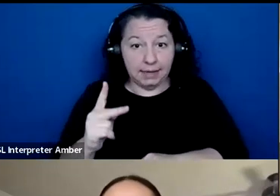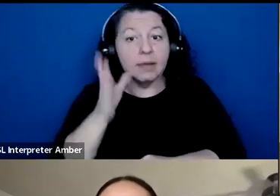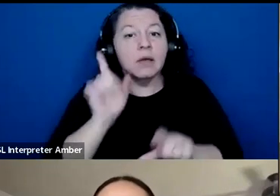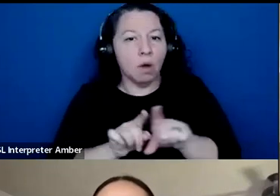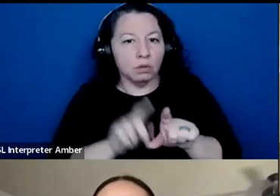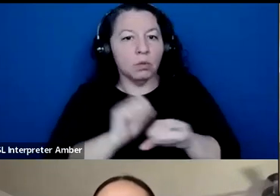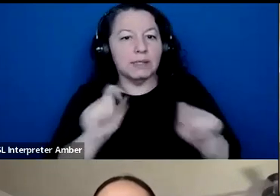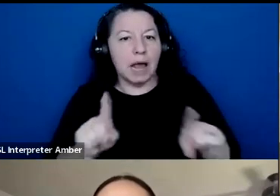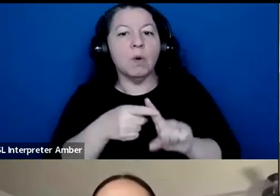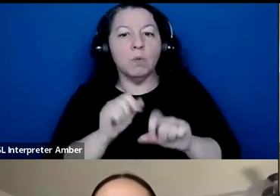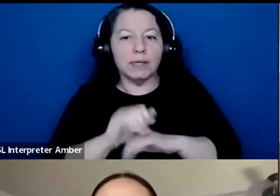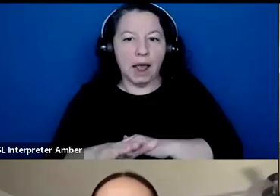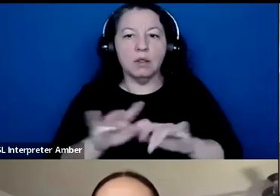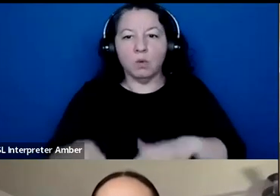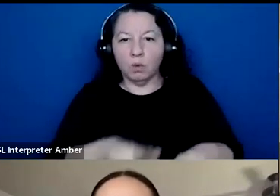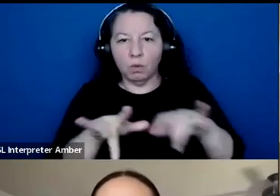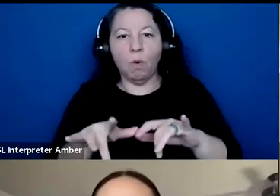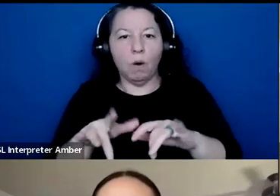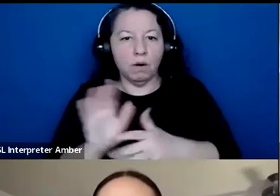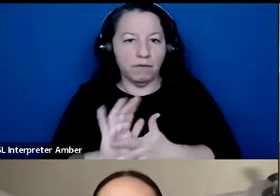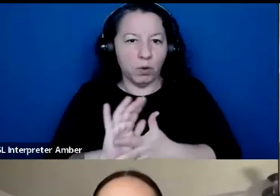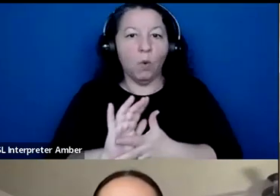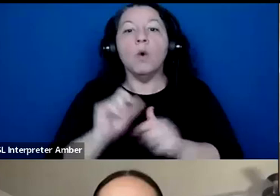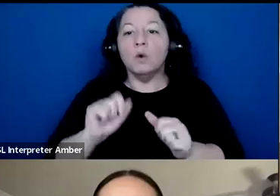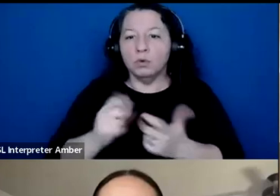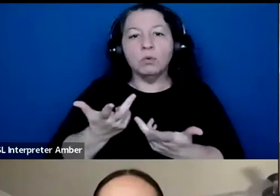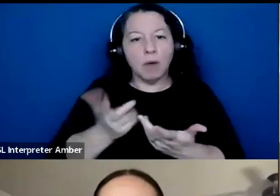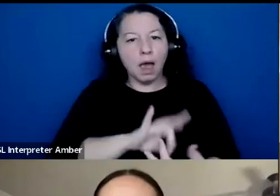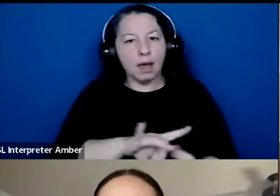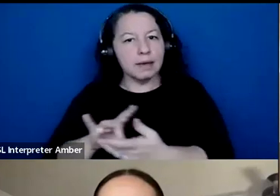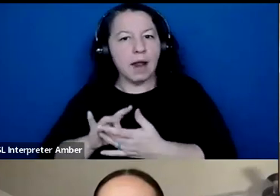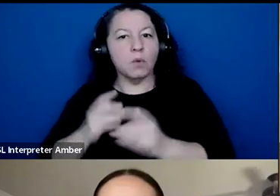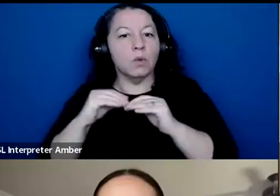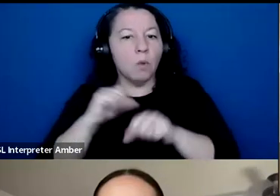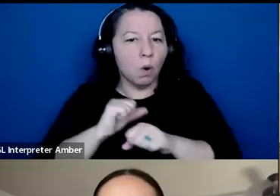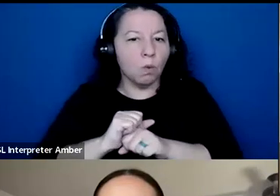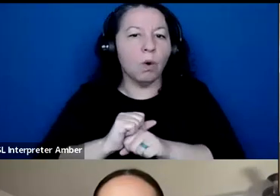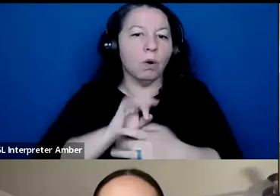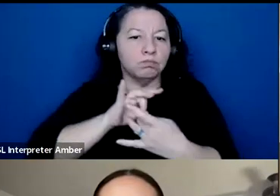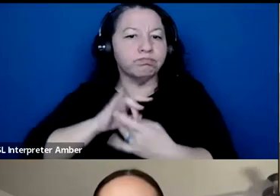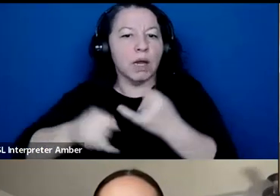the recording, you can get plugged into further work around internationalism.